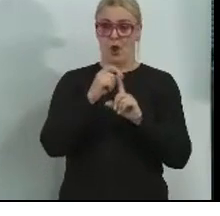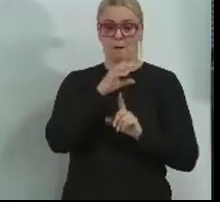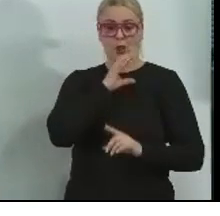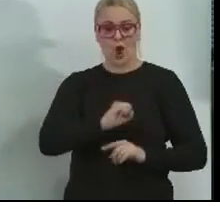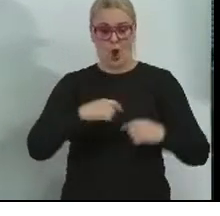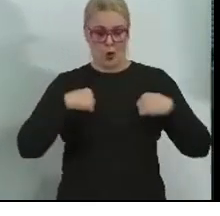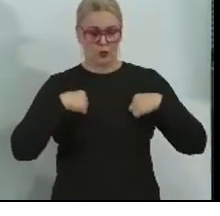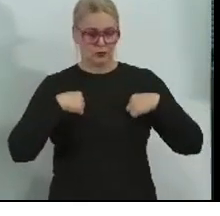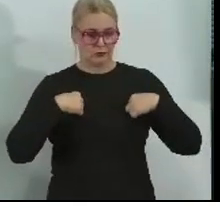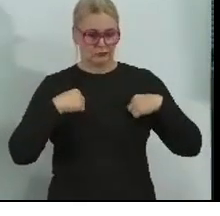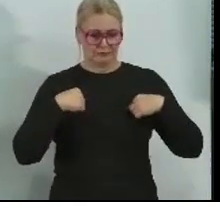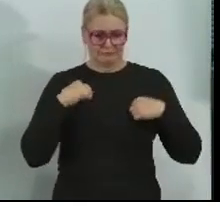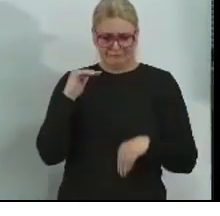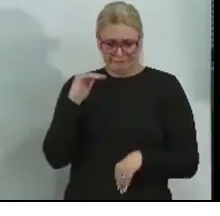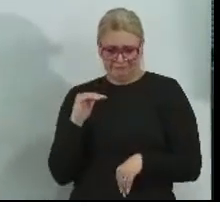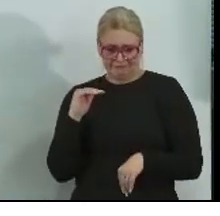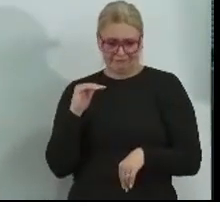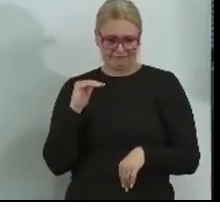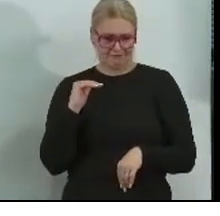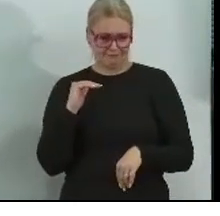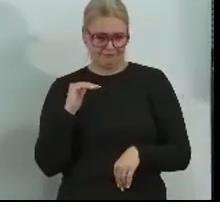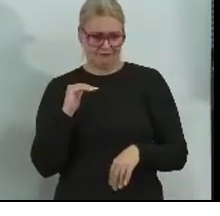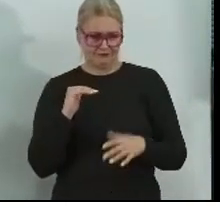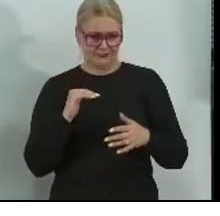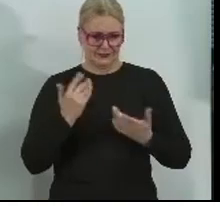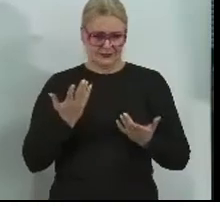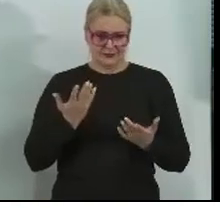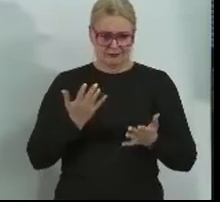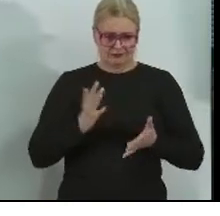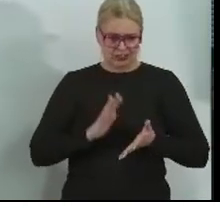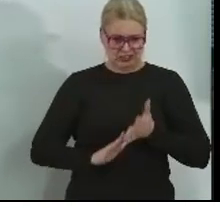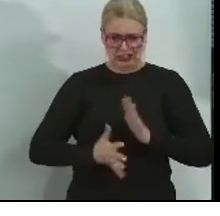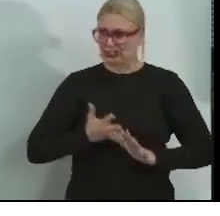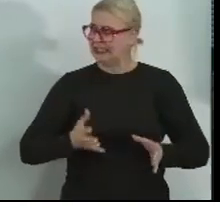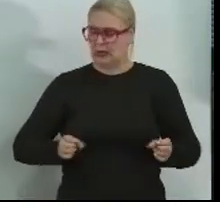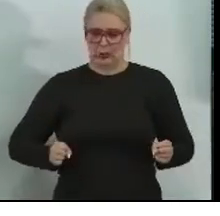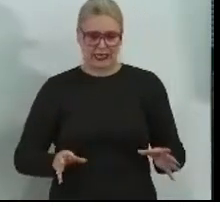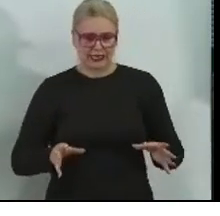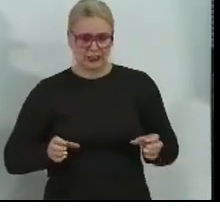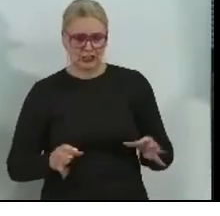For those that don't know Purple goat, we are the world's first and only disability LED inclusive